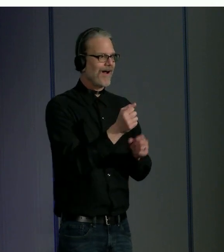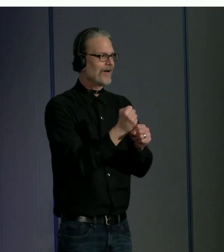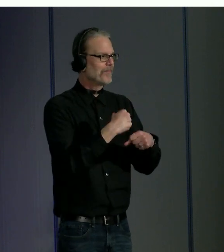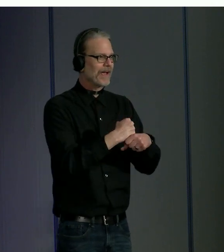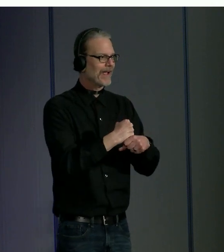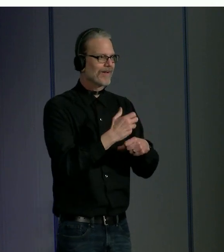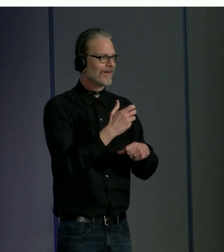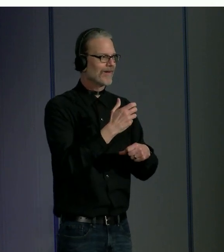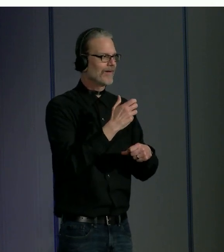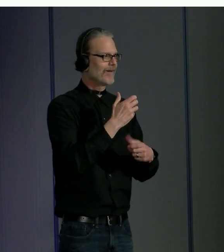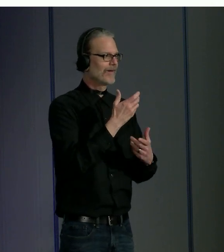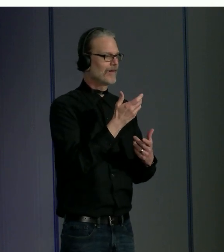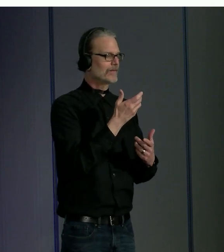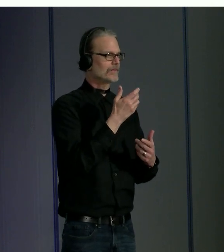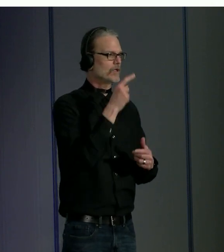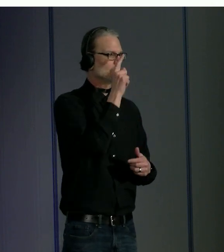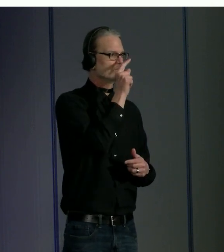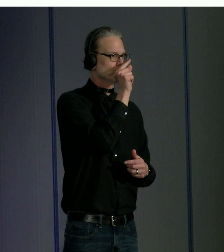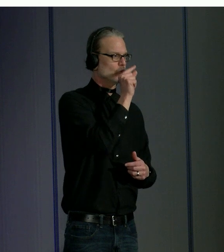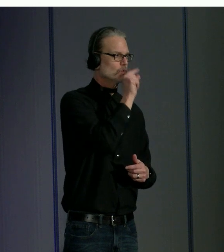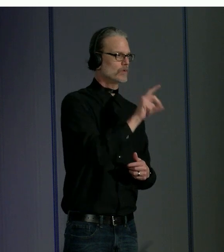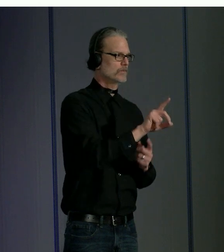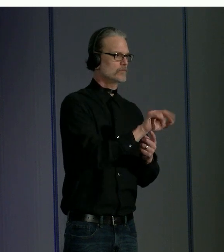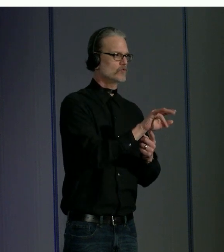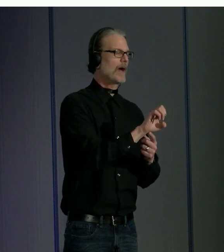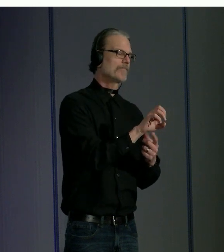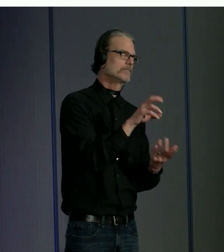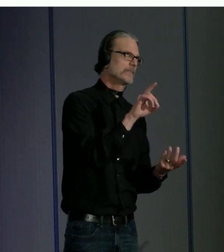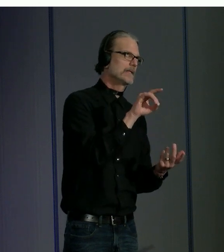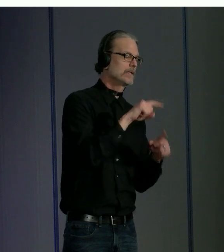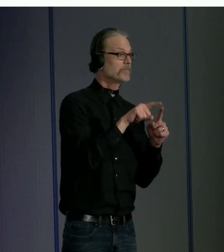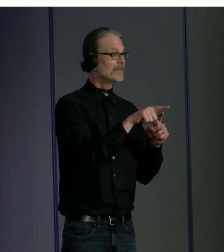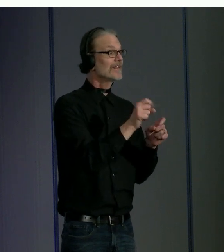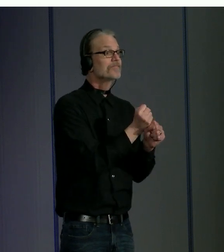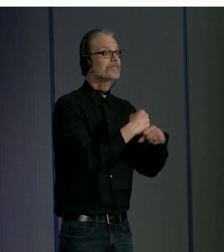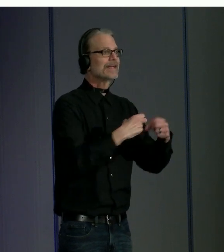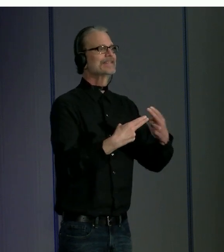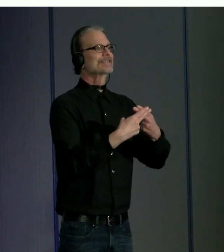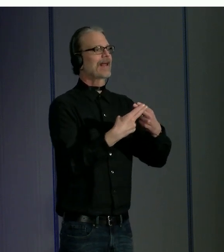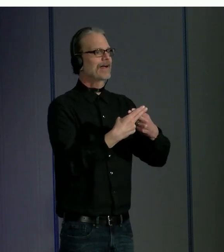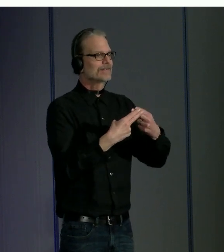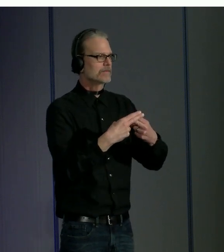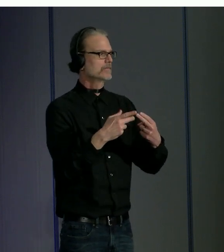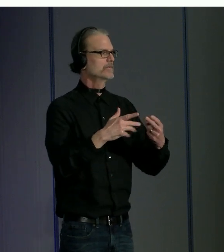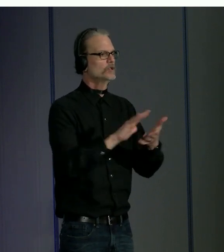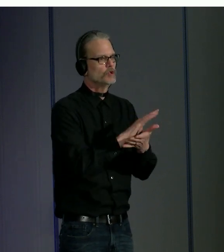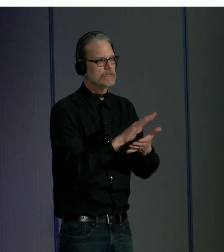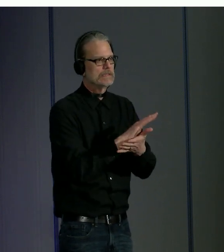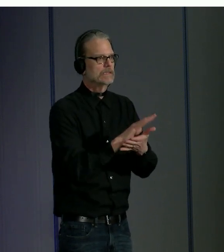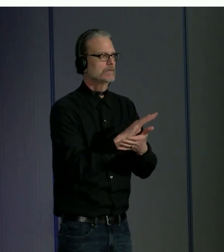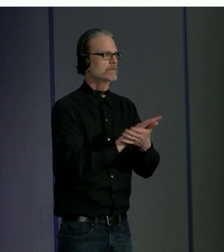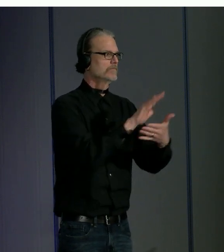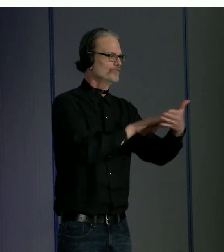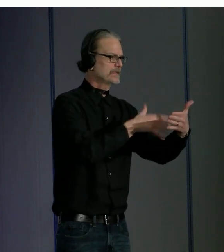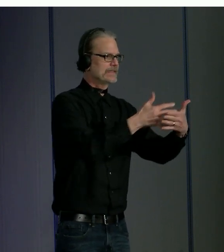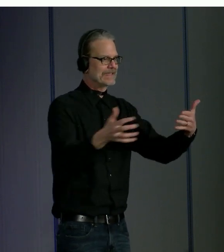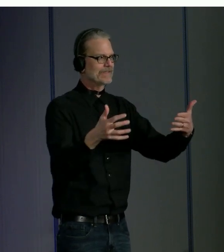They actually did, but they created slides and sheets, and things that in their website